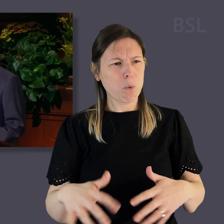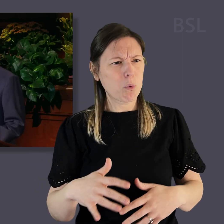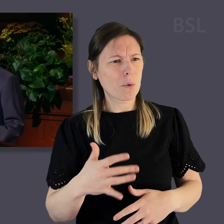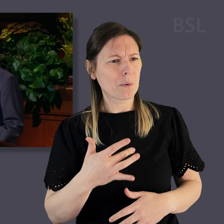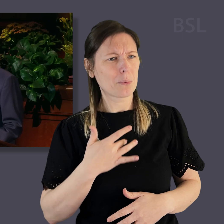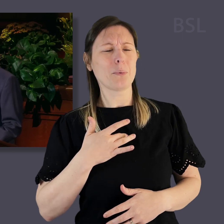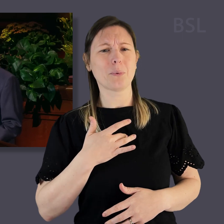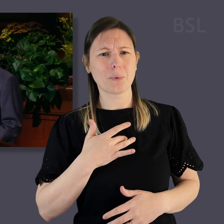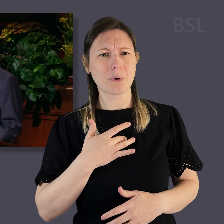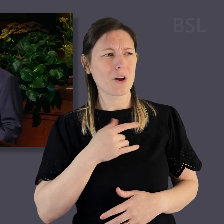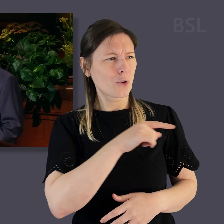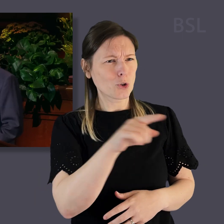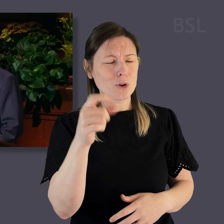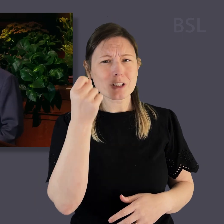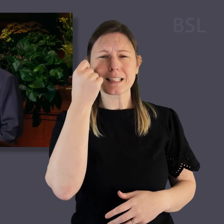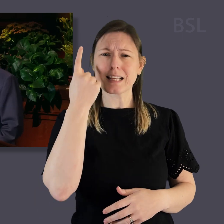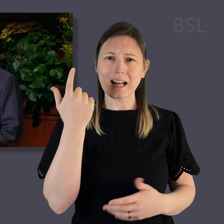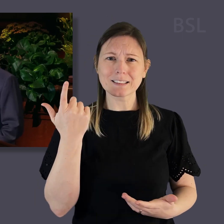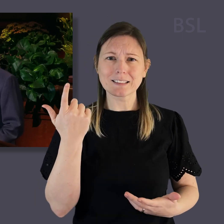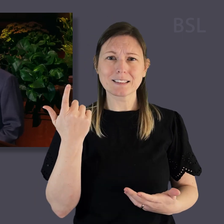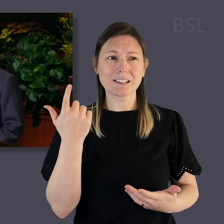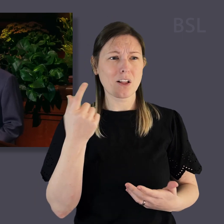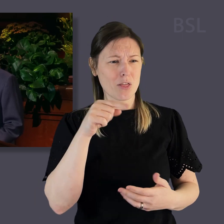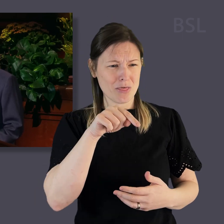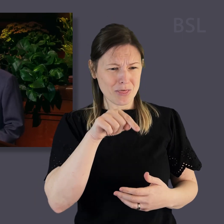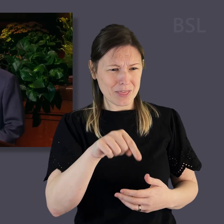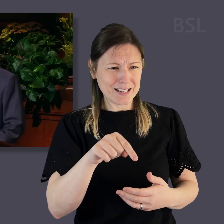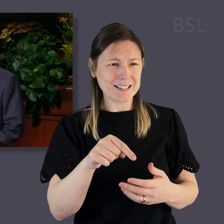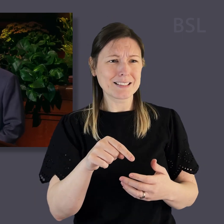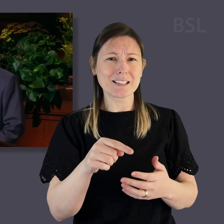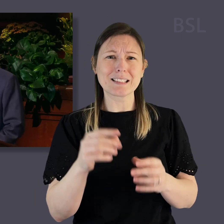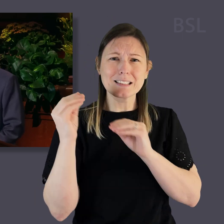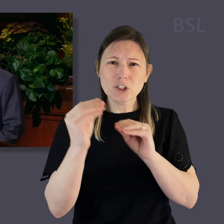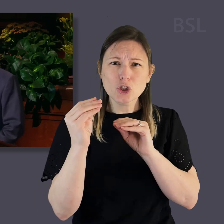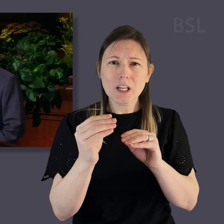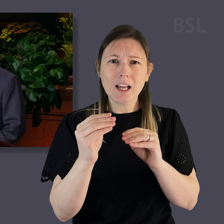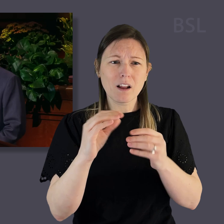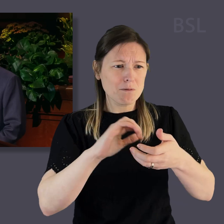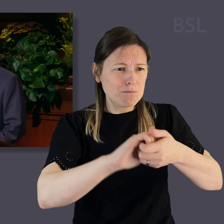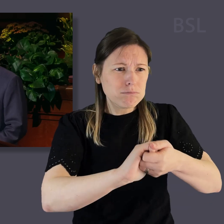"do the members of your faith truly understand just how profound this doctrine is?"